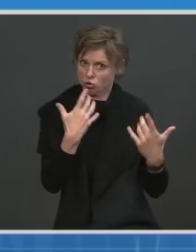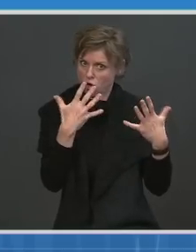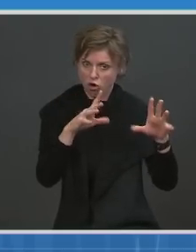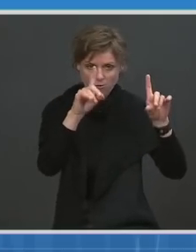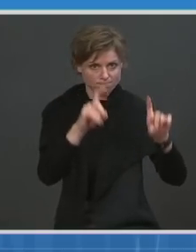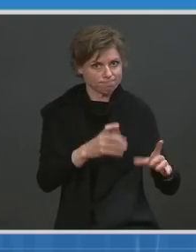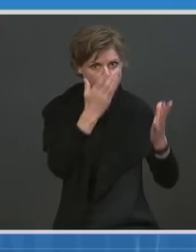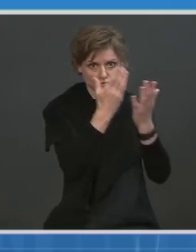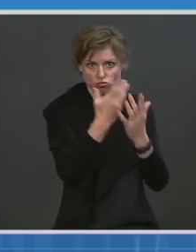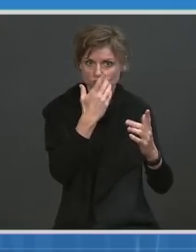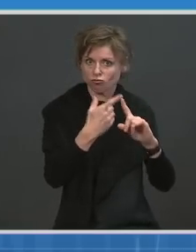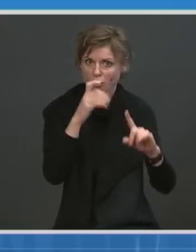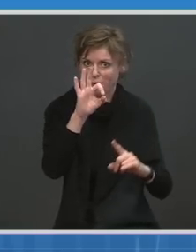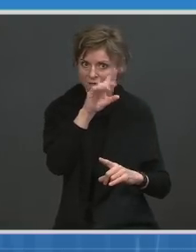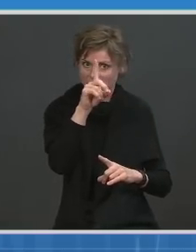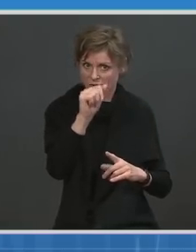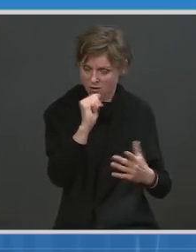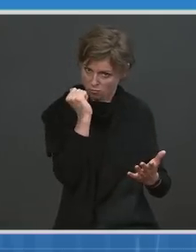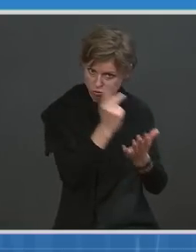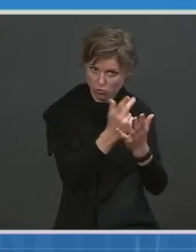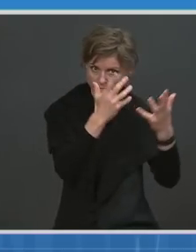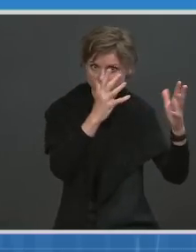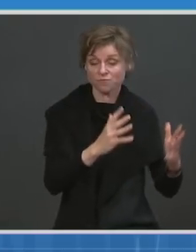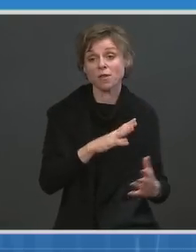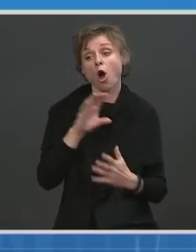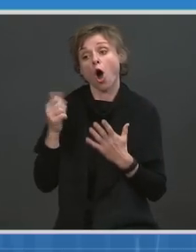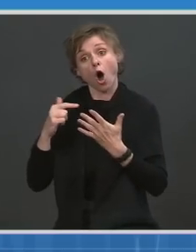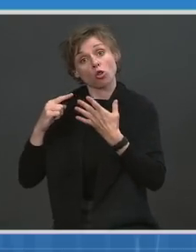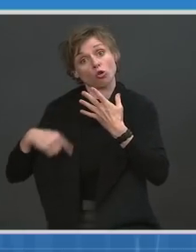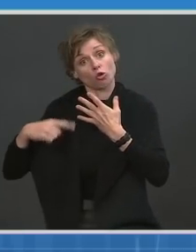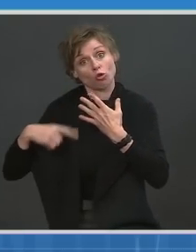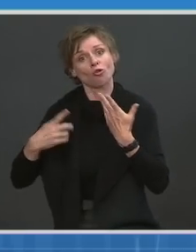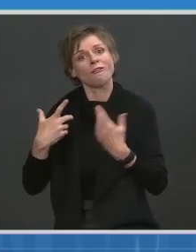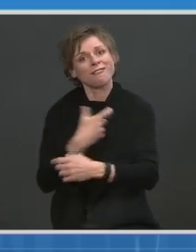We have other vaccines going through that process now, including one from AstraZeneca.